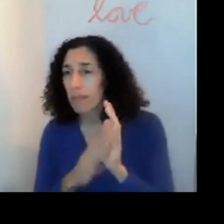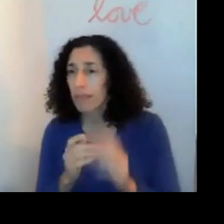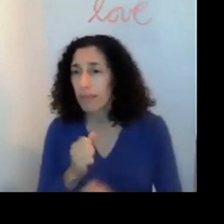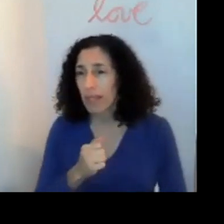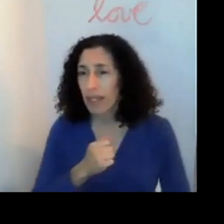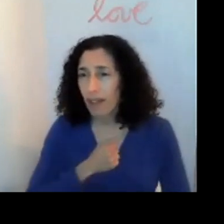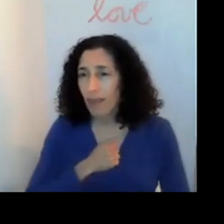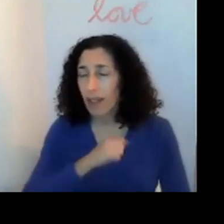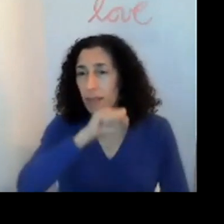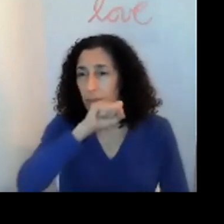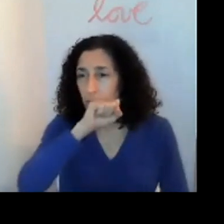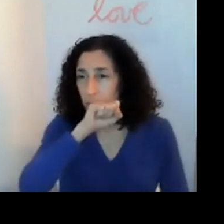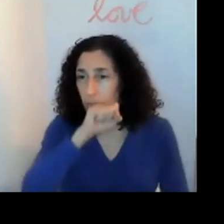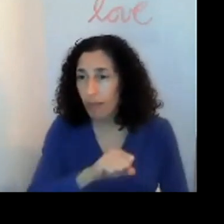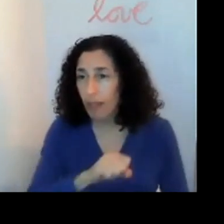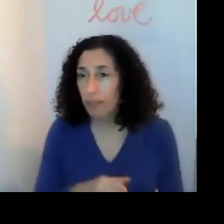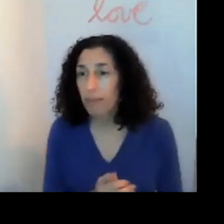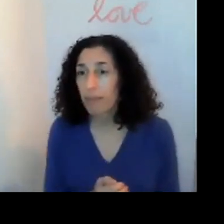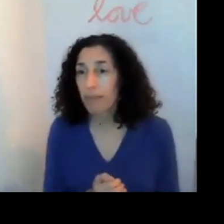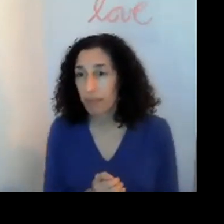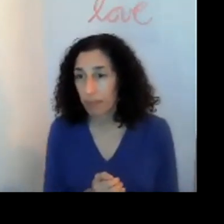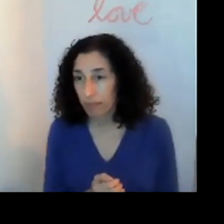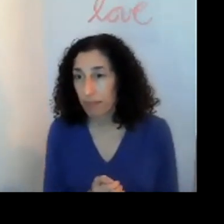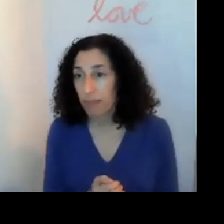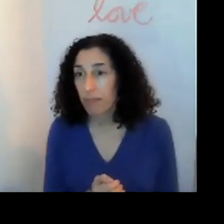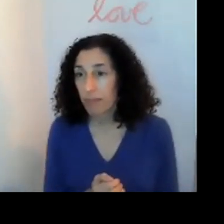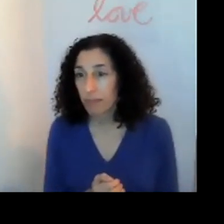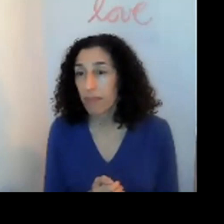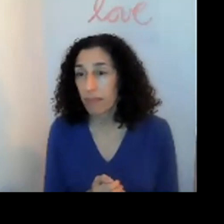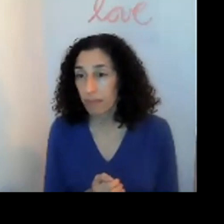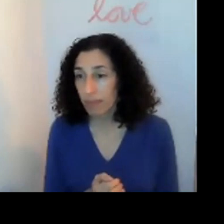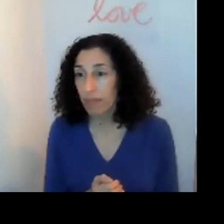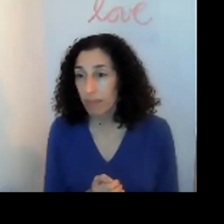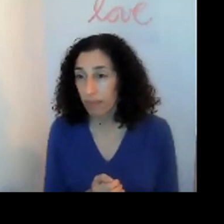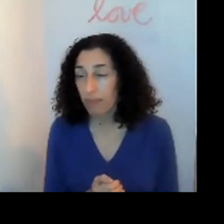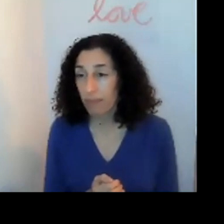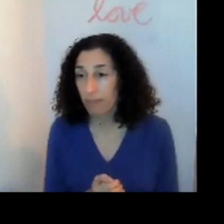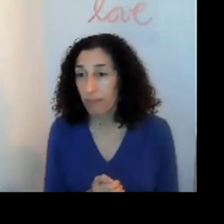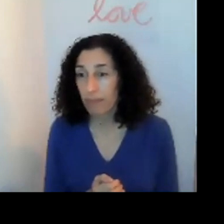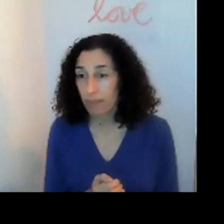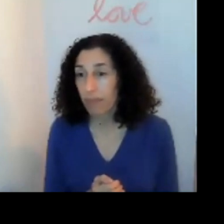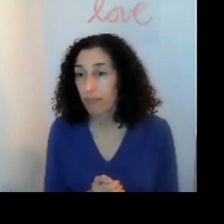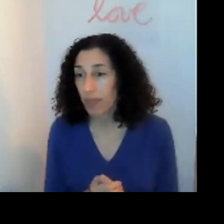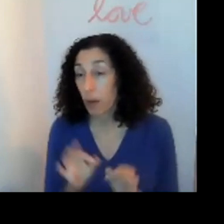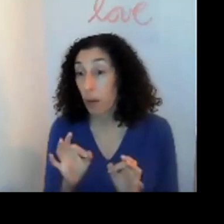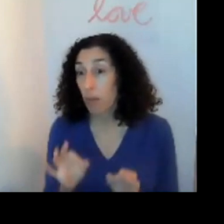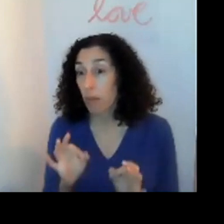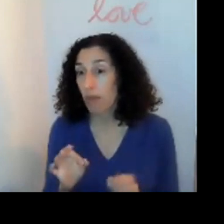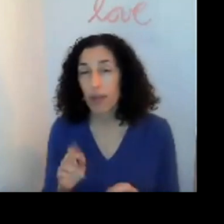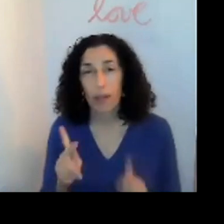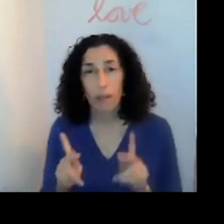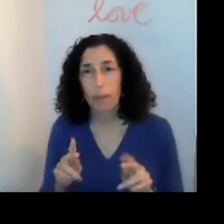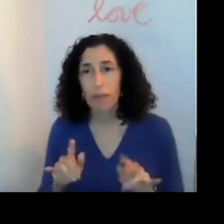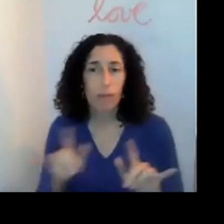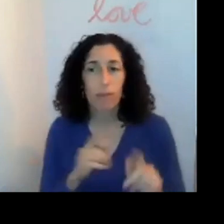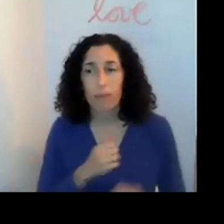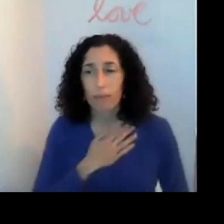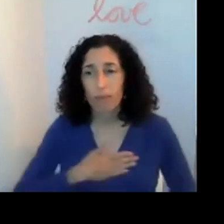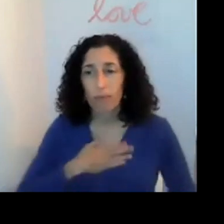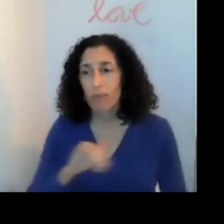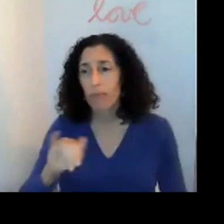love coming in from everyone. Yeah, just wanted to share that, and also Ezra said wow, yes,